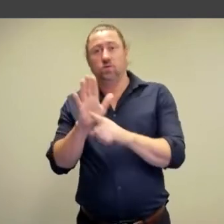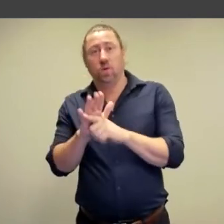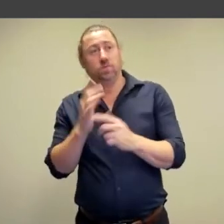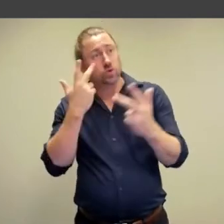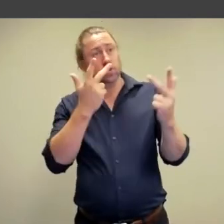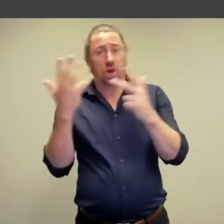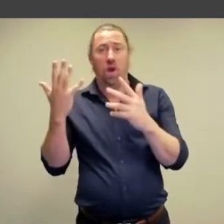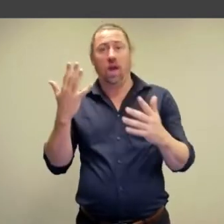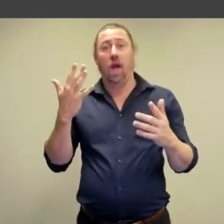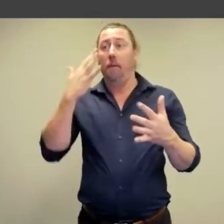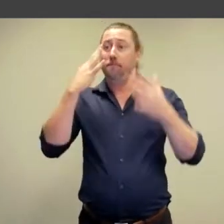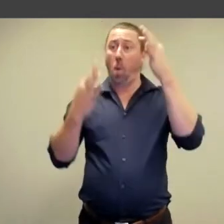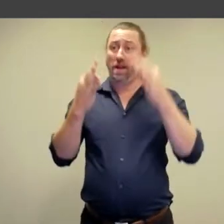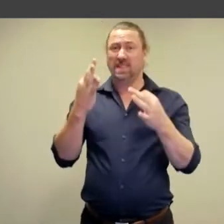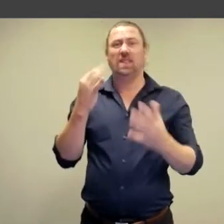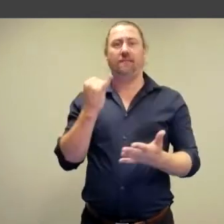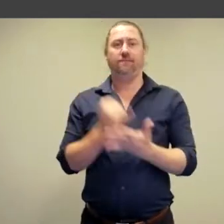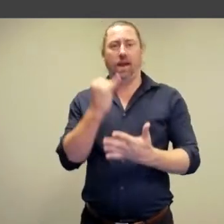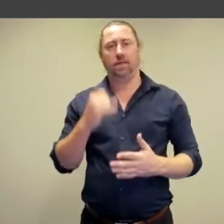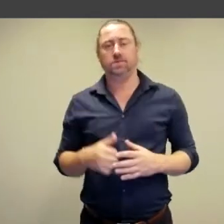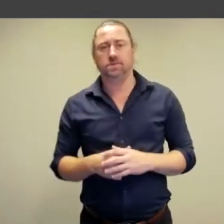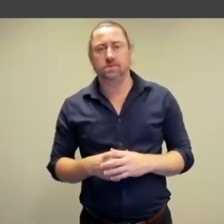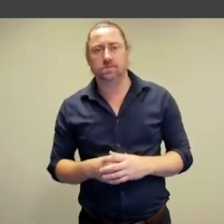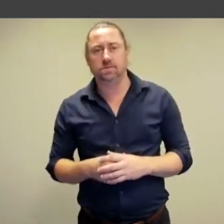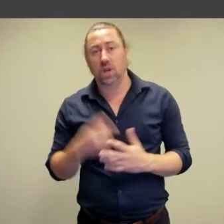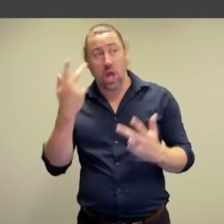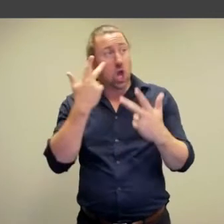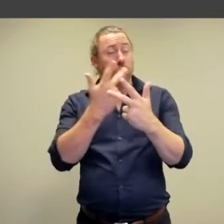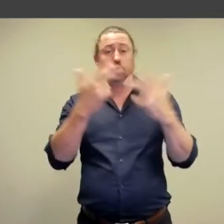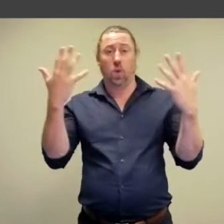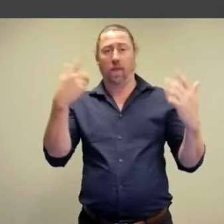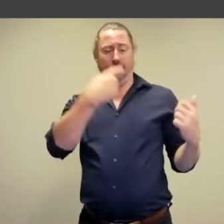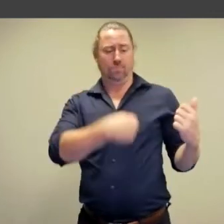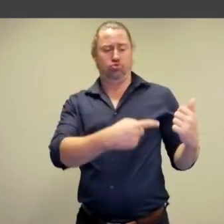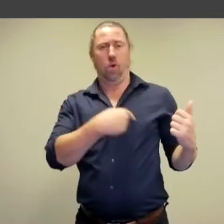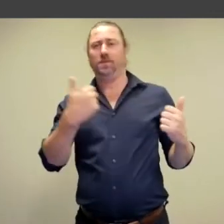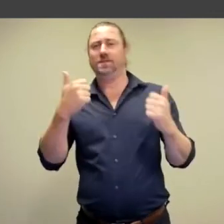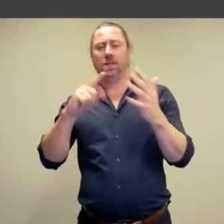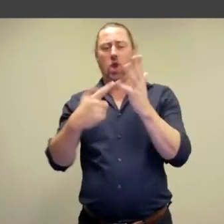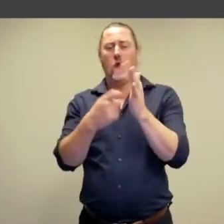politics, highlighting the kind of